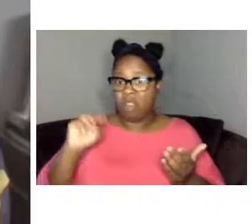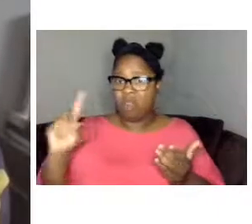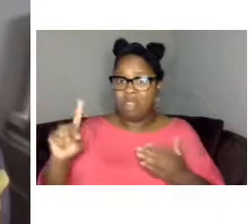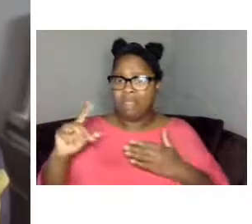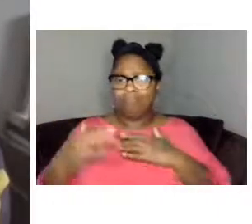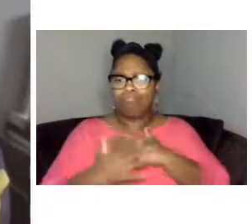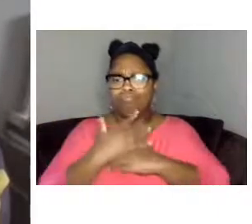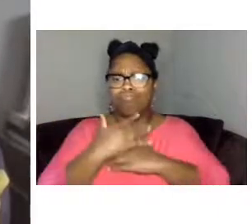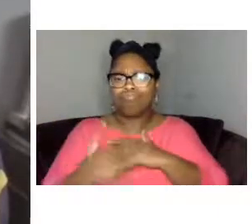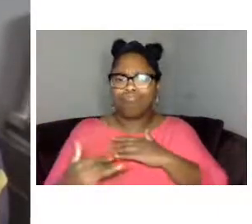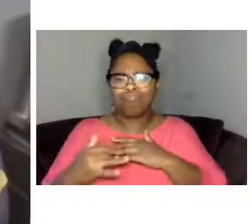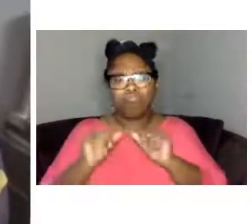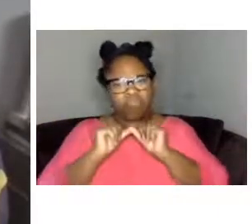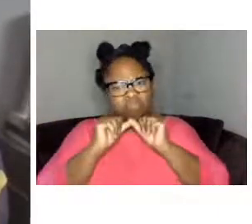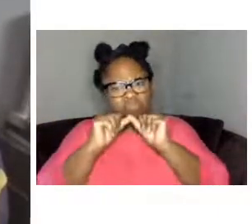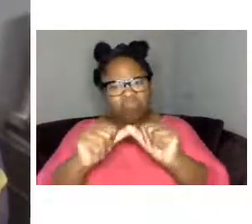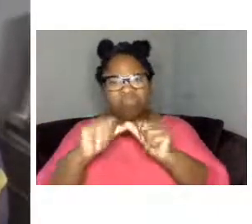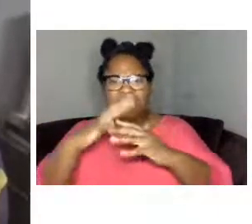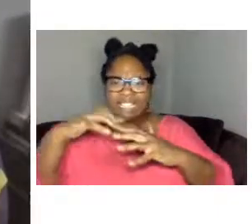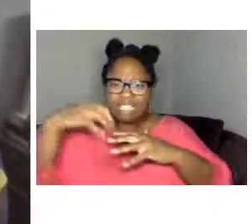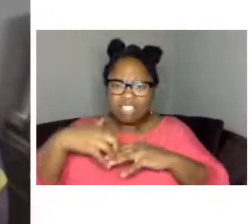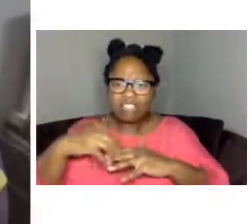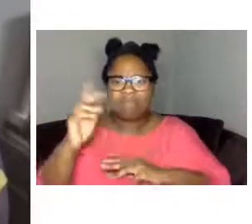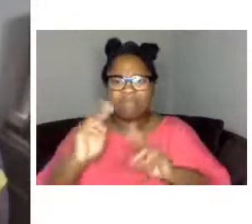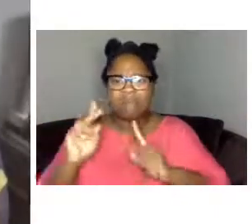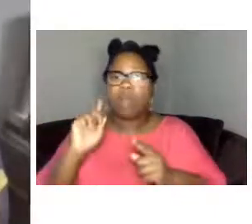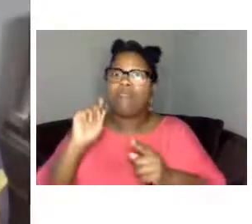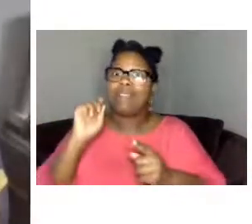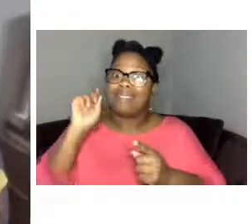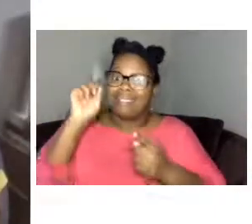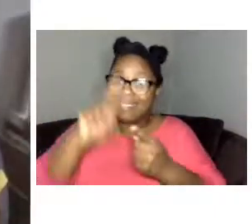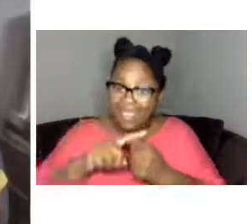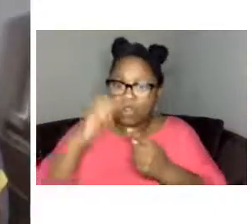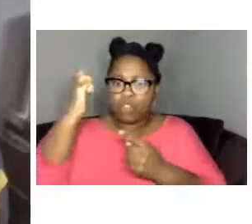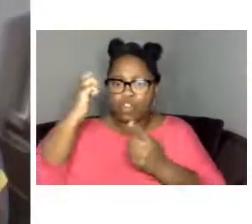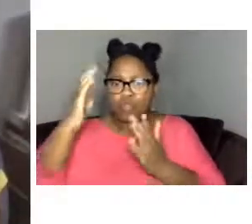in the 1600s over the next 400 years many Piscataway